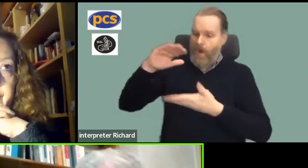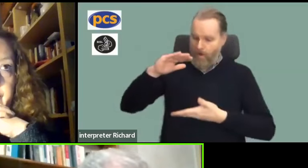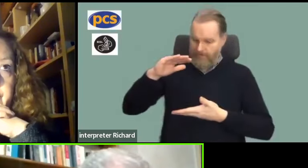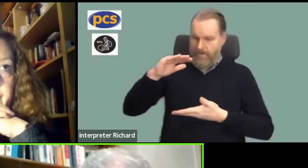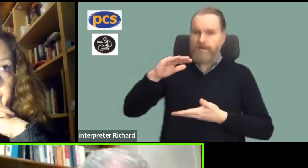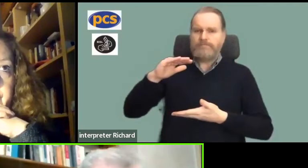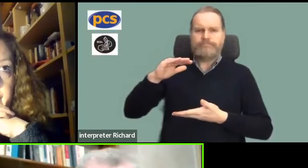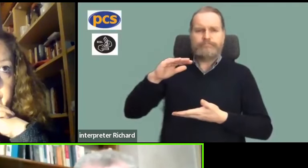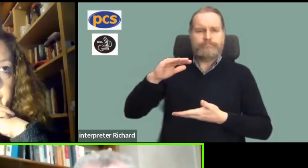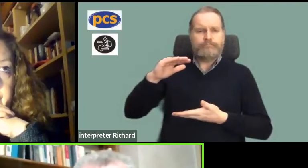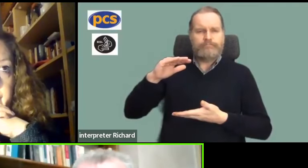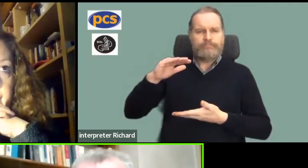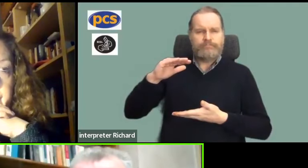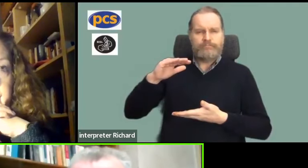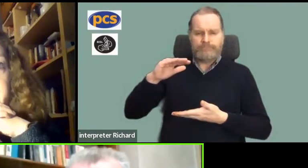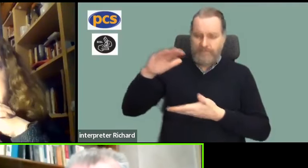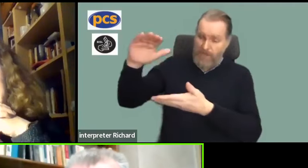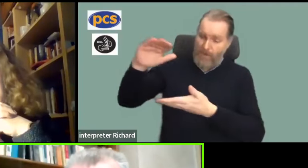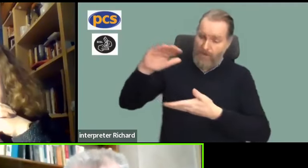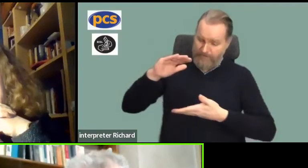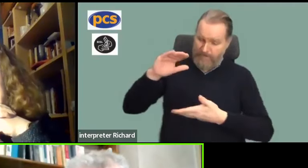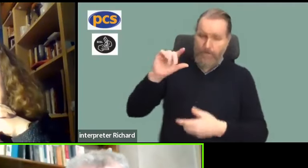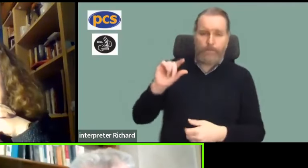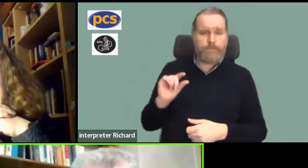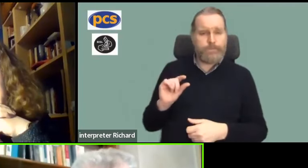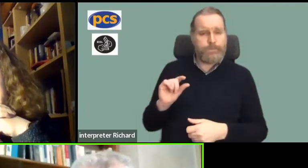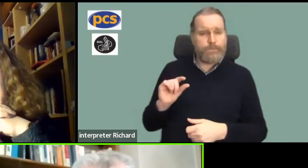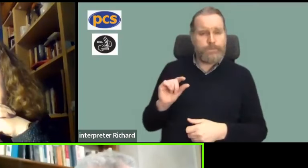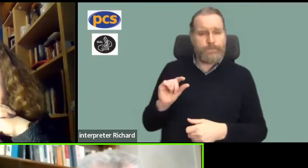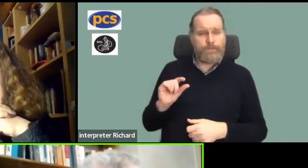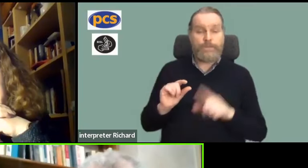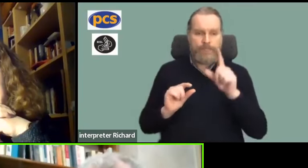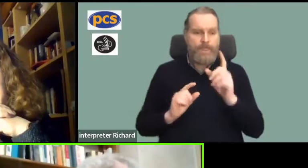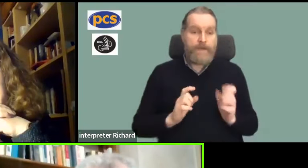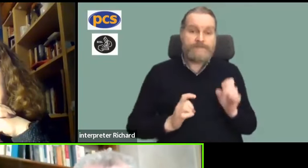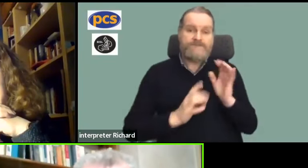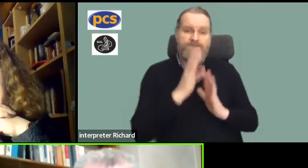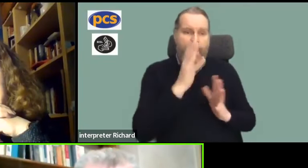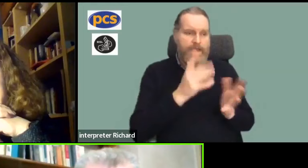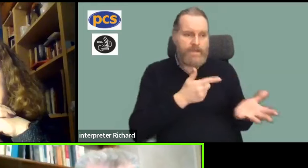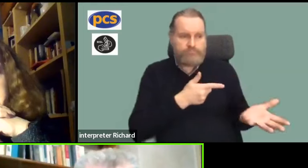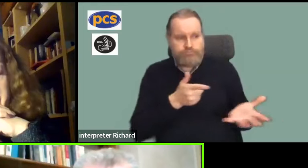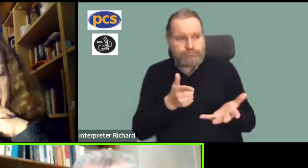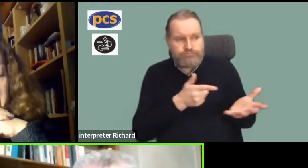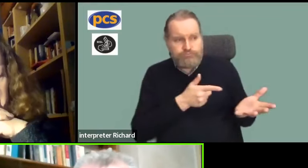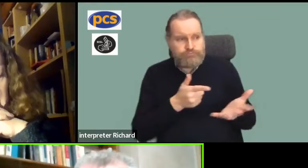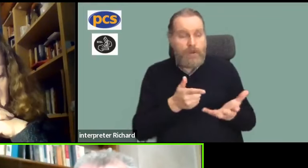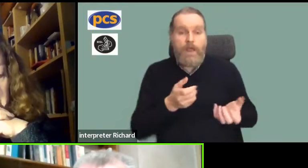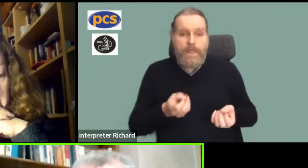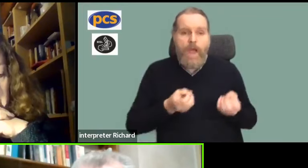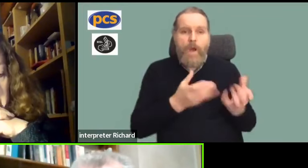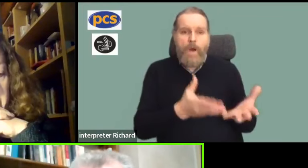we have the lowest payoffer anywhere anywhere, in the public sector i'd be to a Tc. meet to a Tc. meet today. The firefighters were were offered 2%, same as